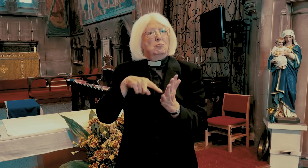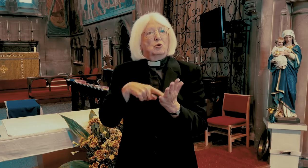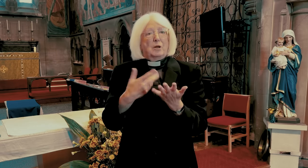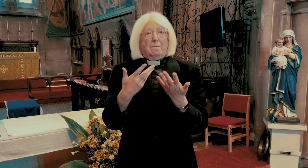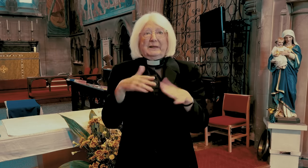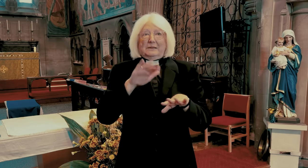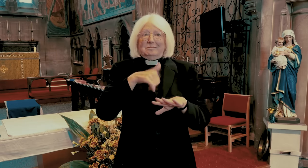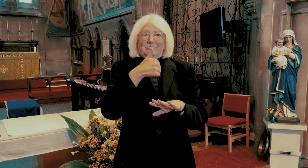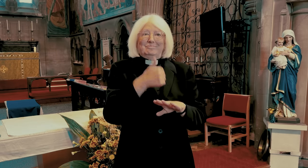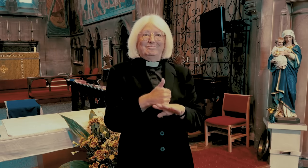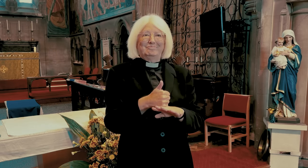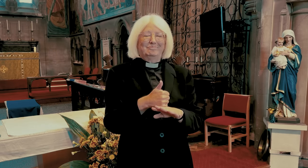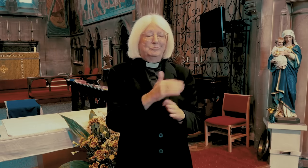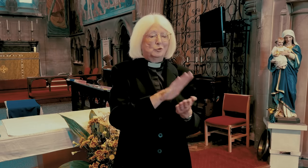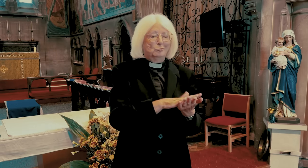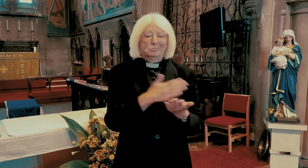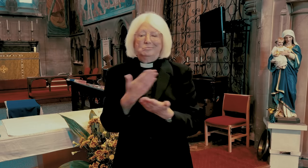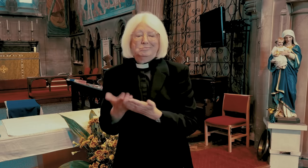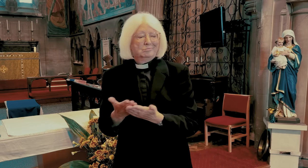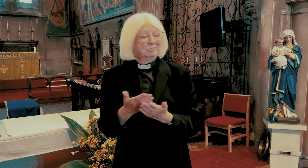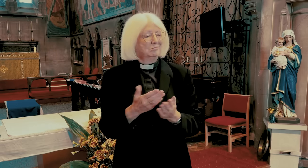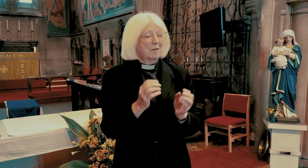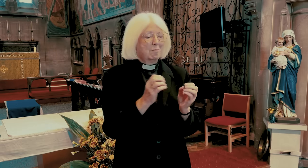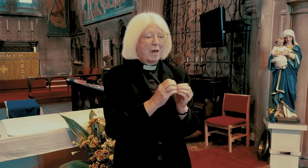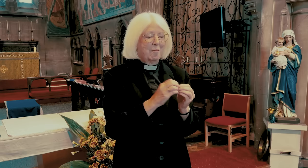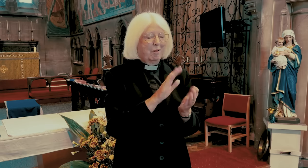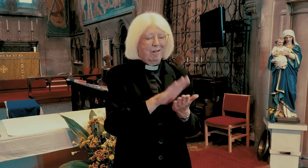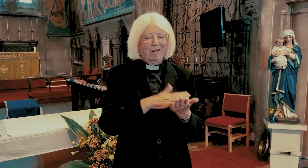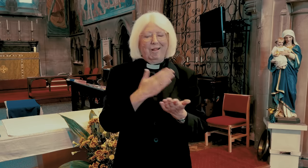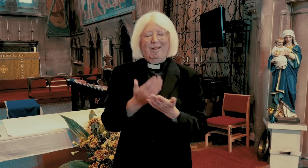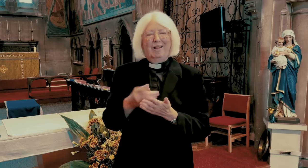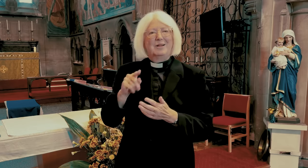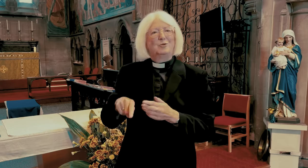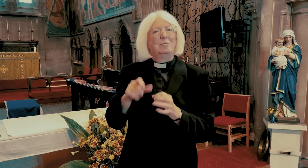has been set up to translate the Bible into British Sign Language.